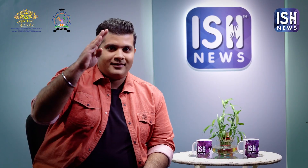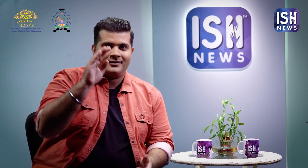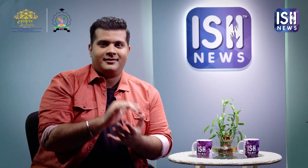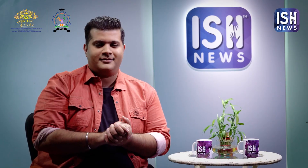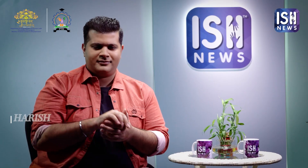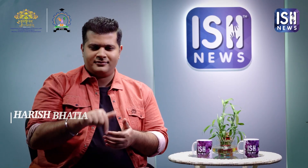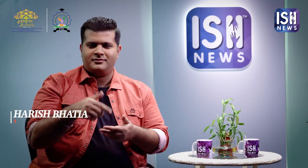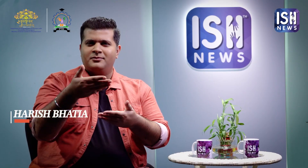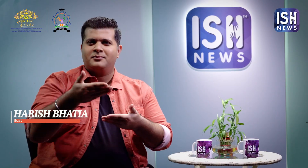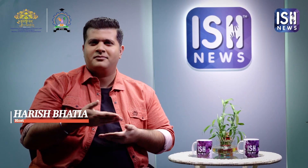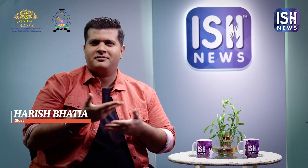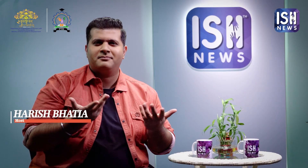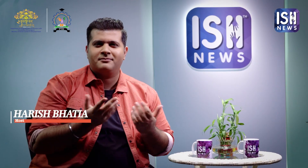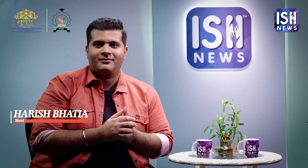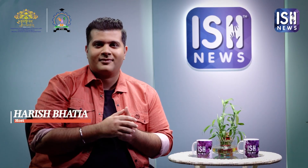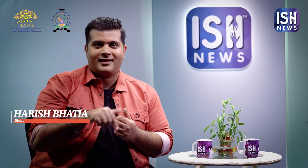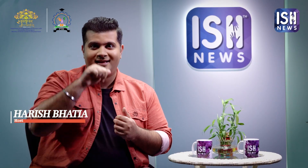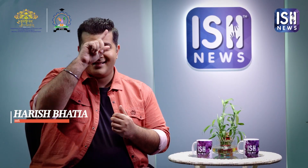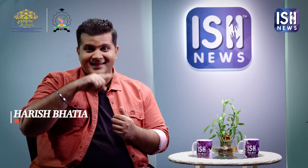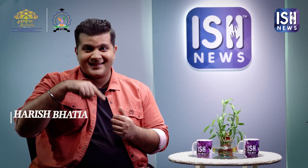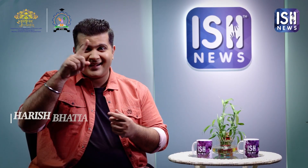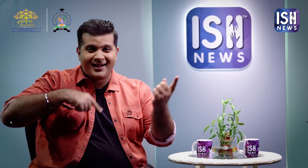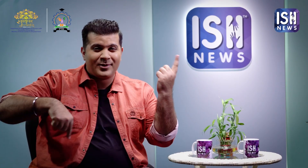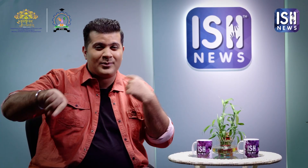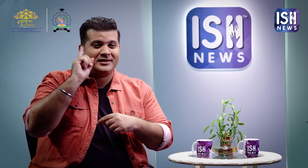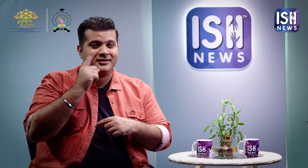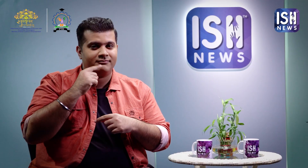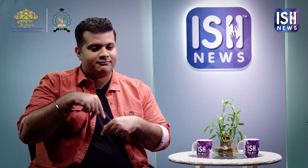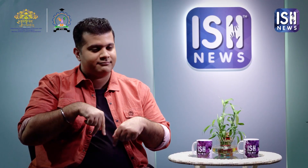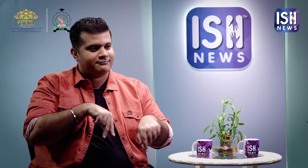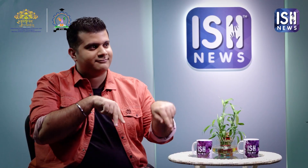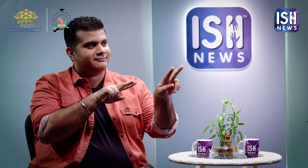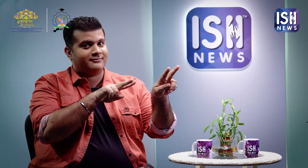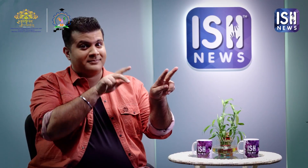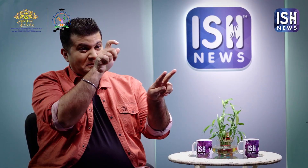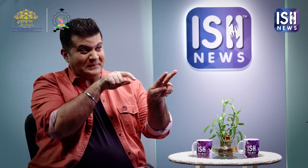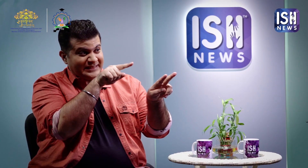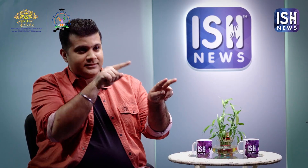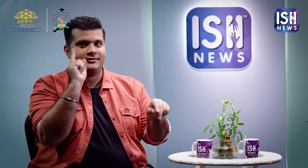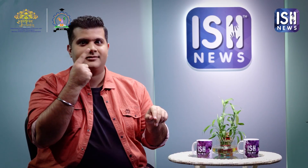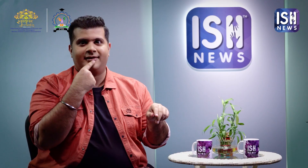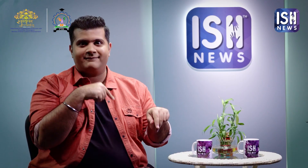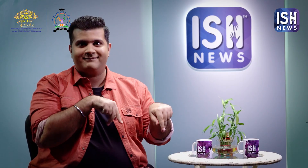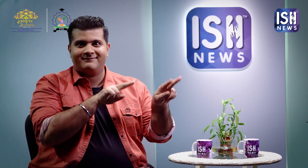Hello! The guest of the interview is a reputed Deaf Role Model in India that all Deaf people look up to.